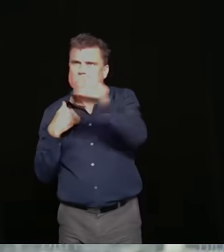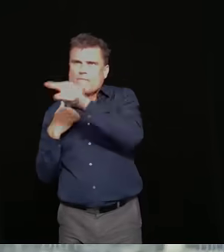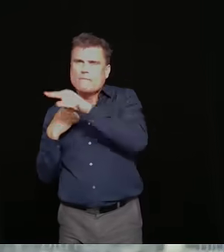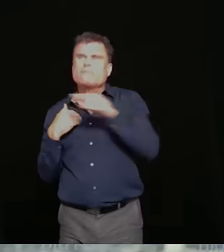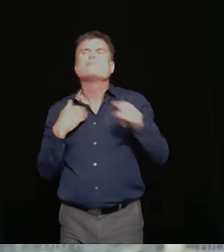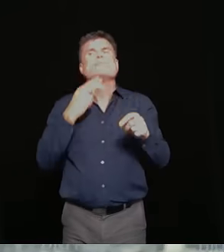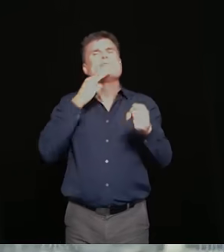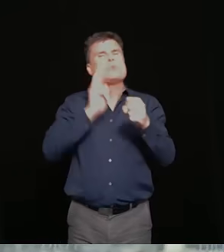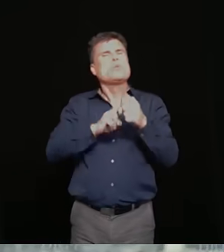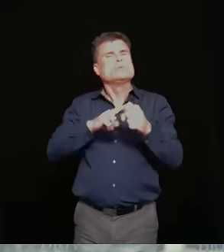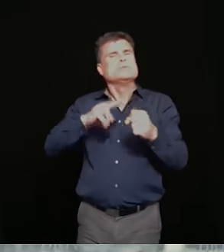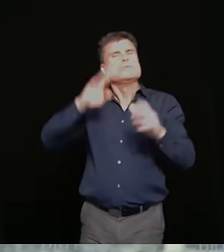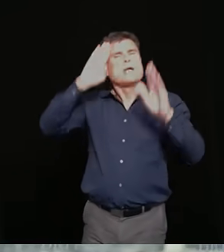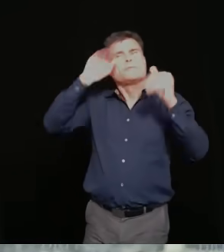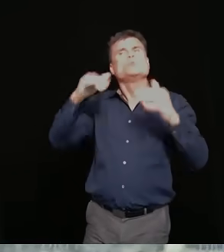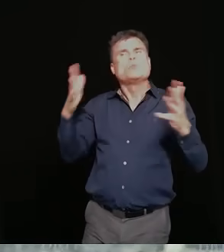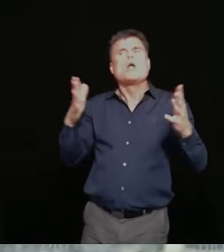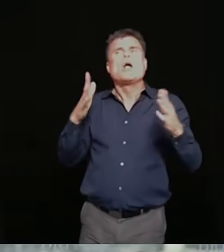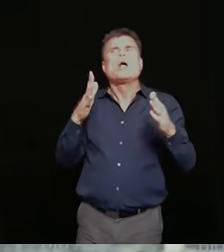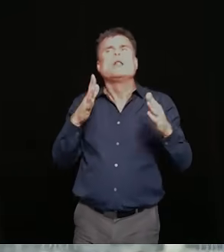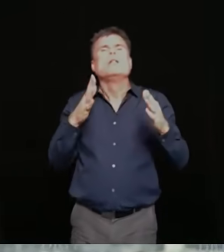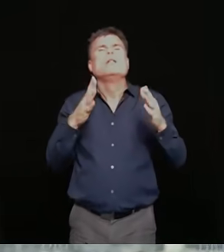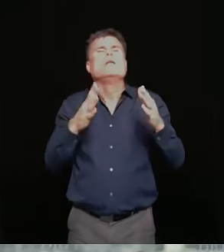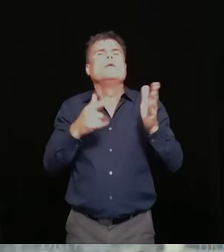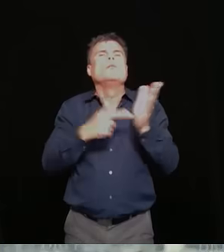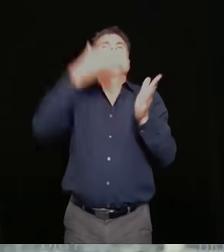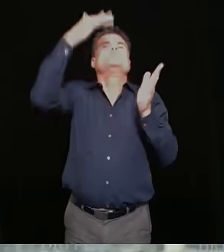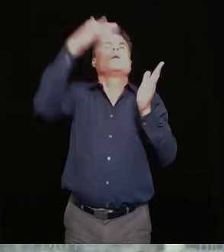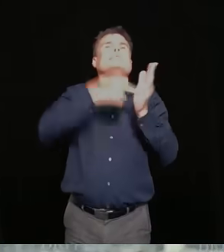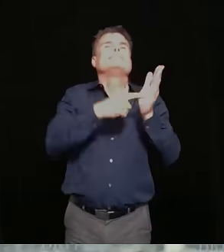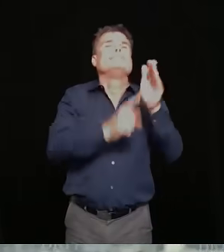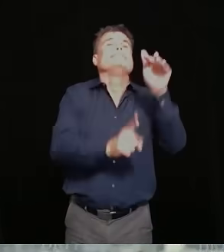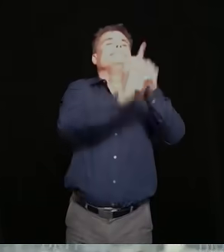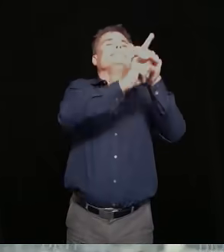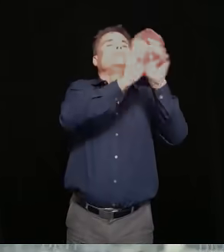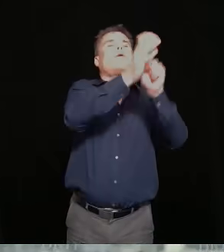a slowdown. As we go into the fall.